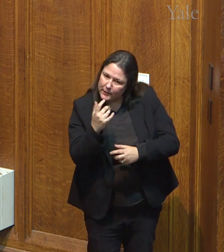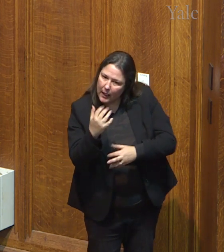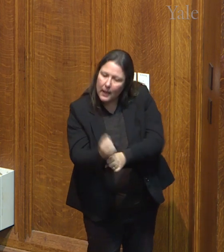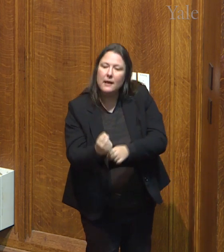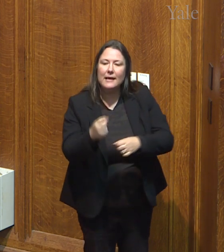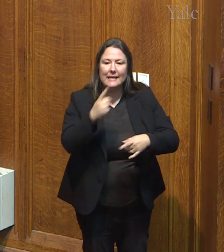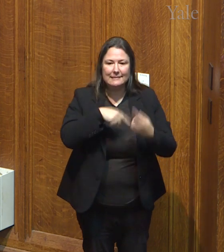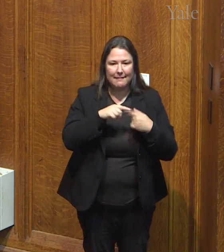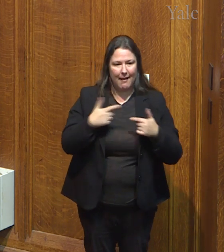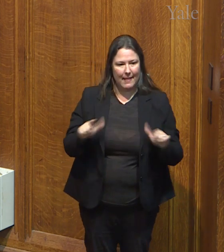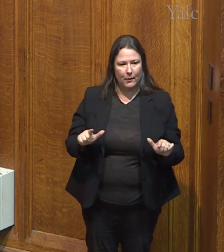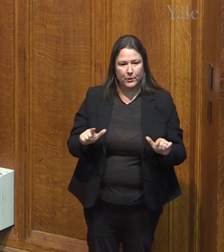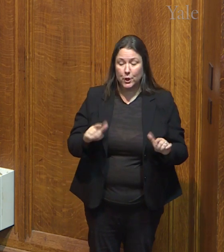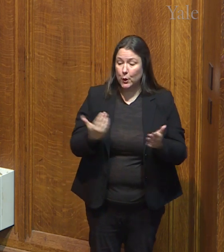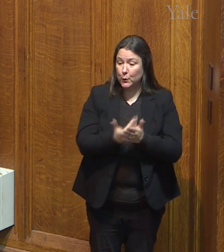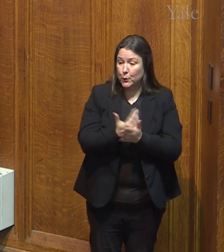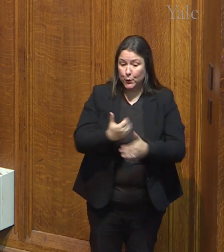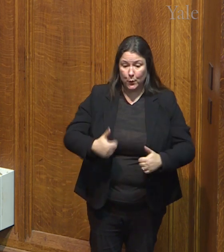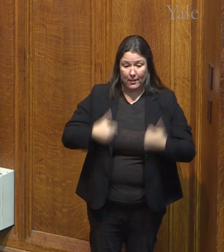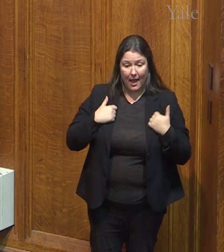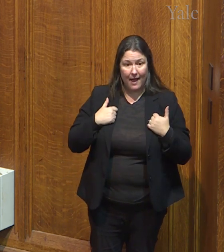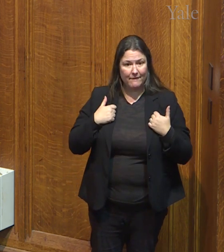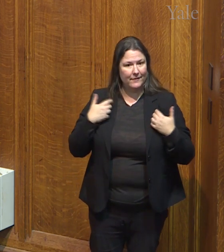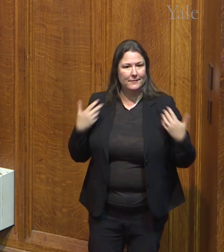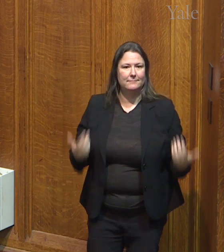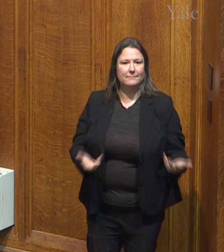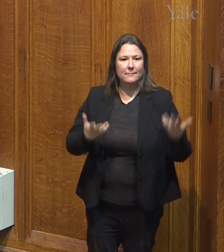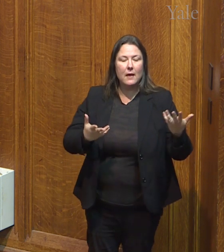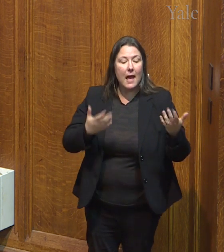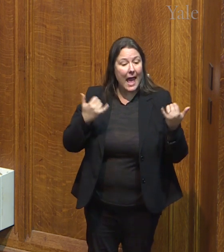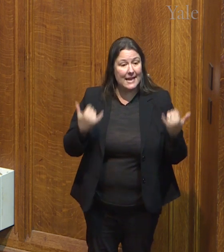giving new life, including now our academic life